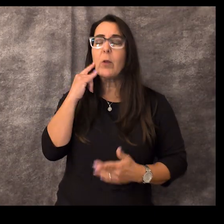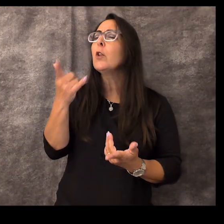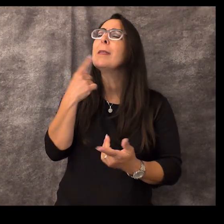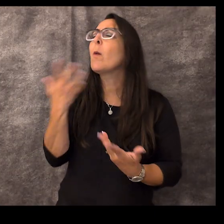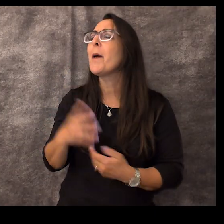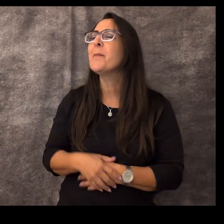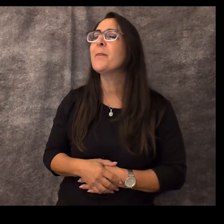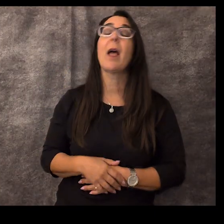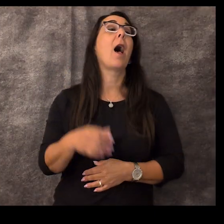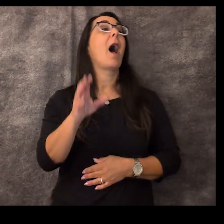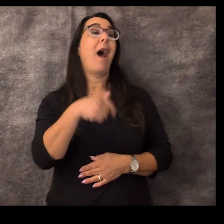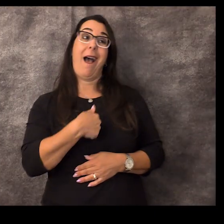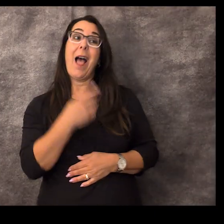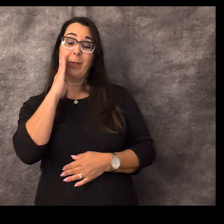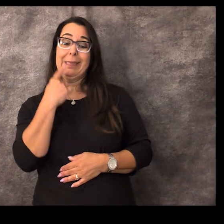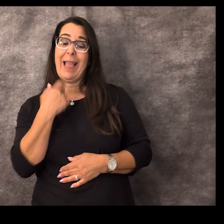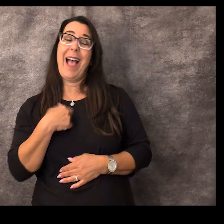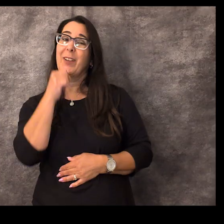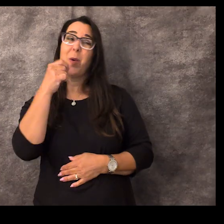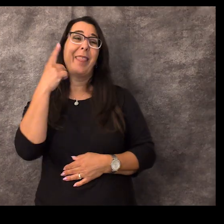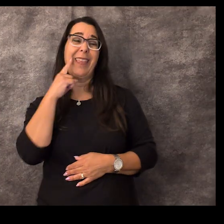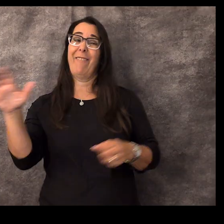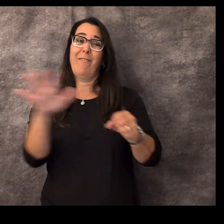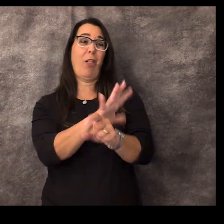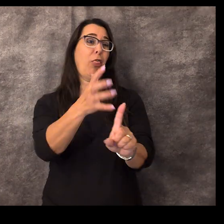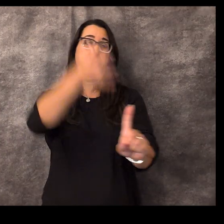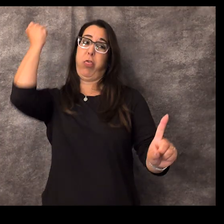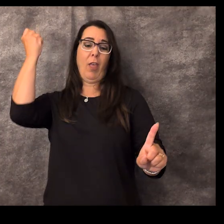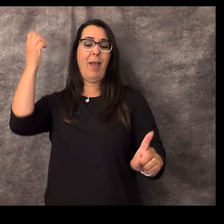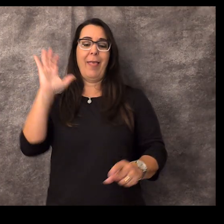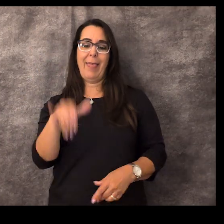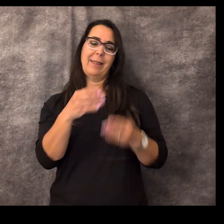(Dolores Canales) Well, I don't think, absolute deprivation is the solution.